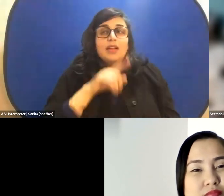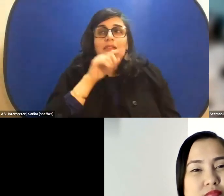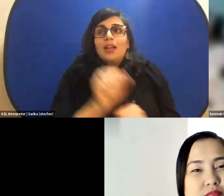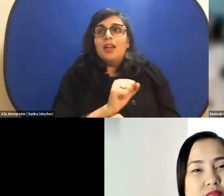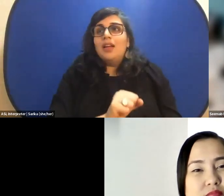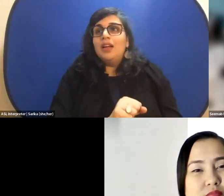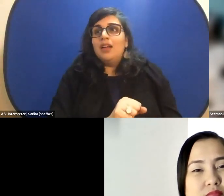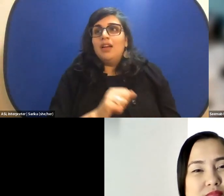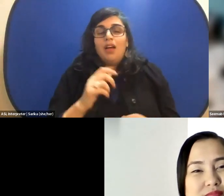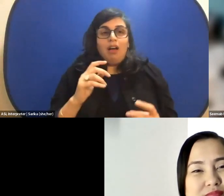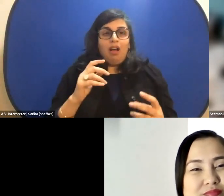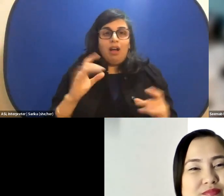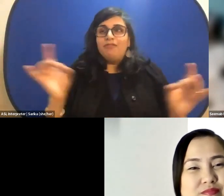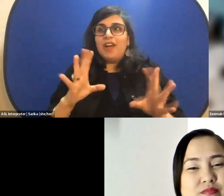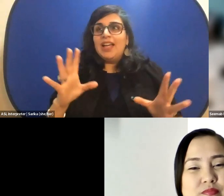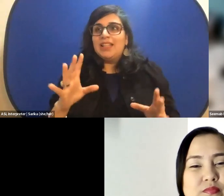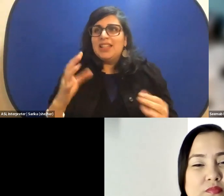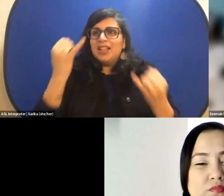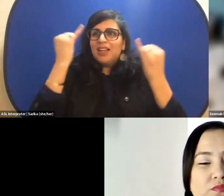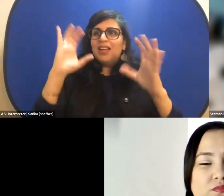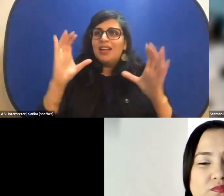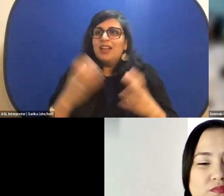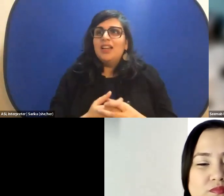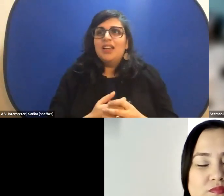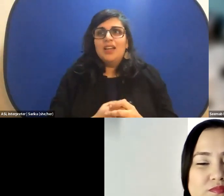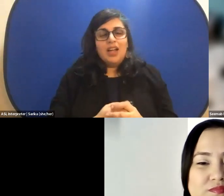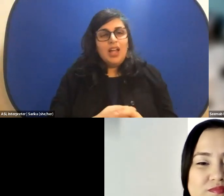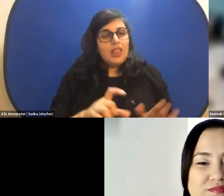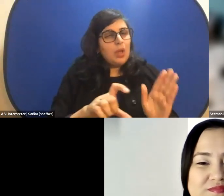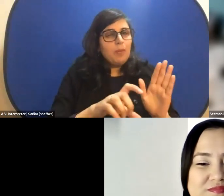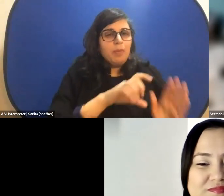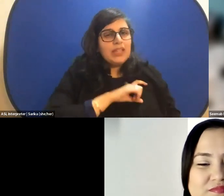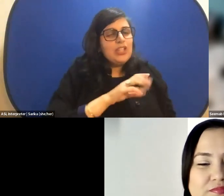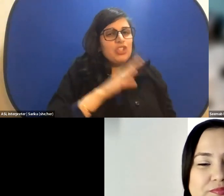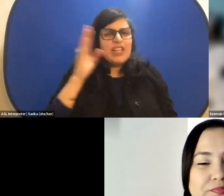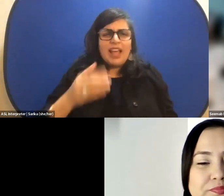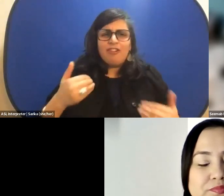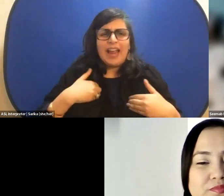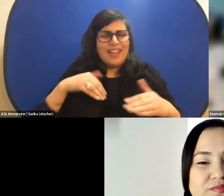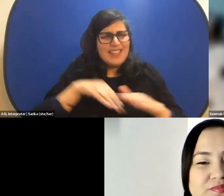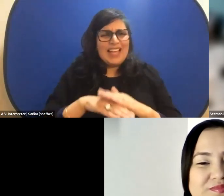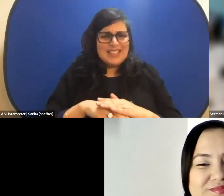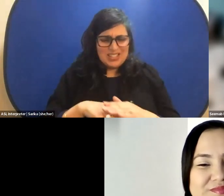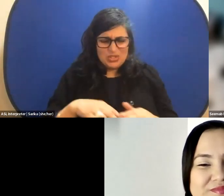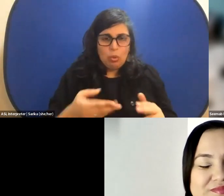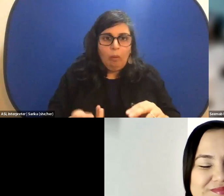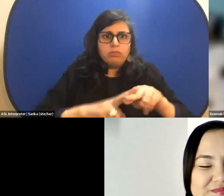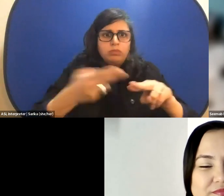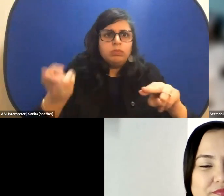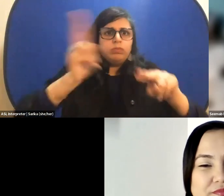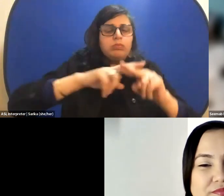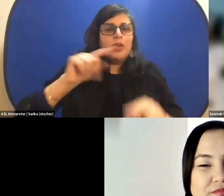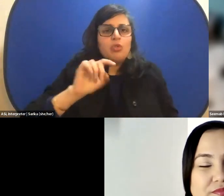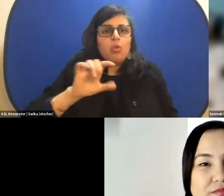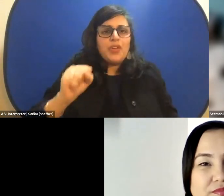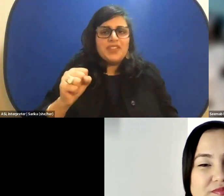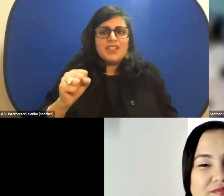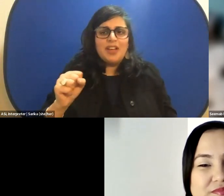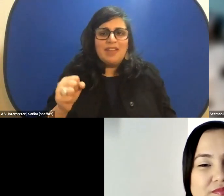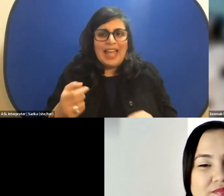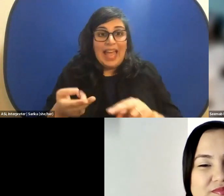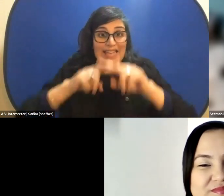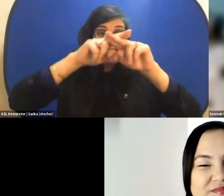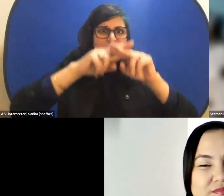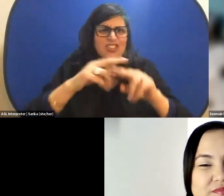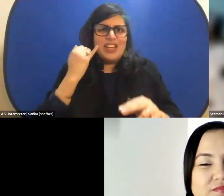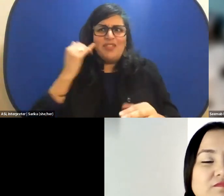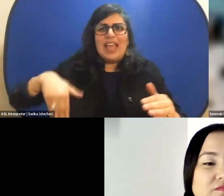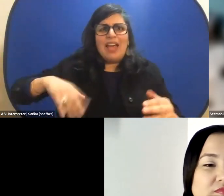feeling protected throughout the state.